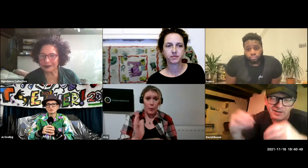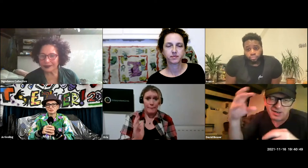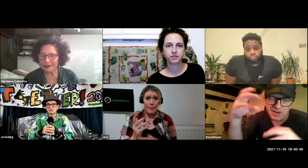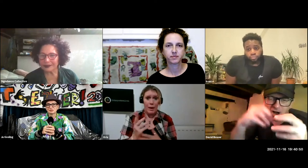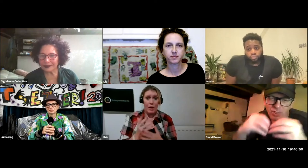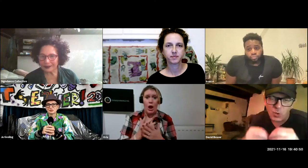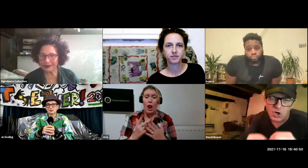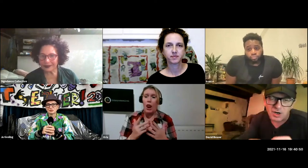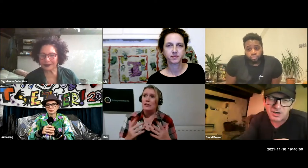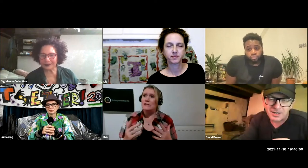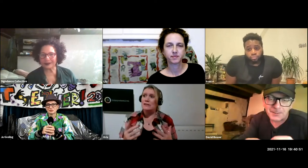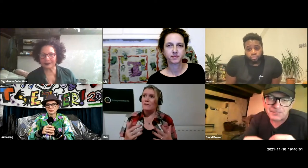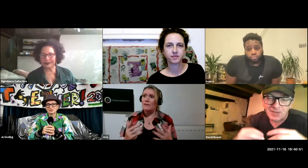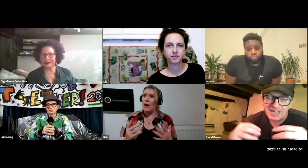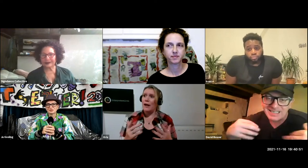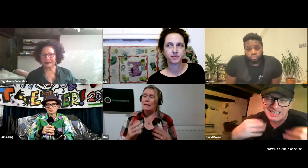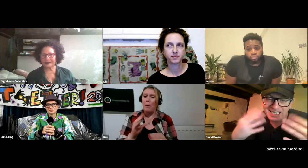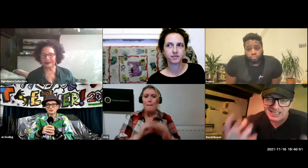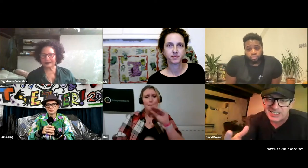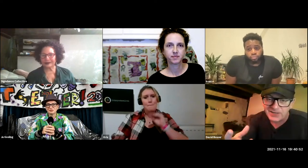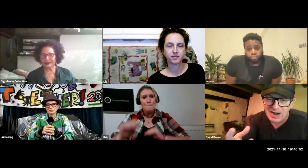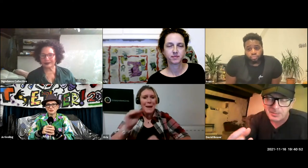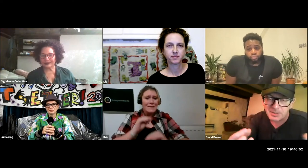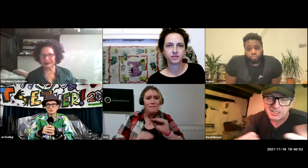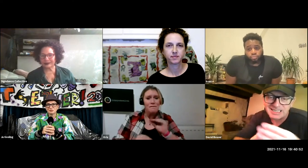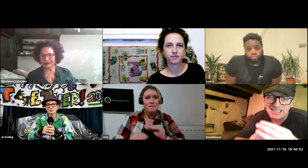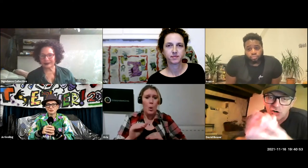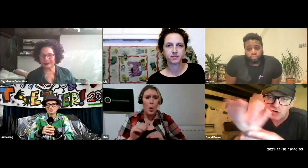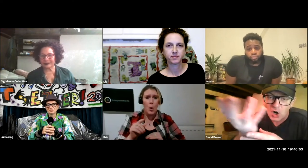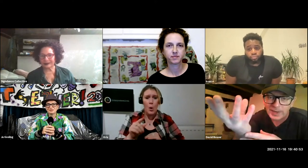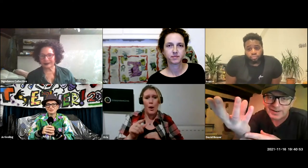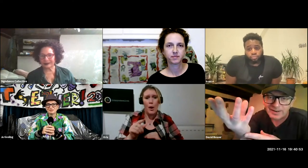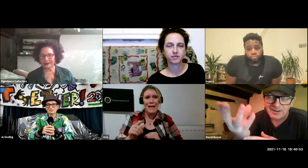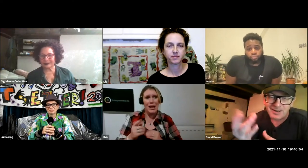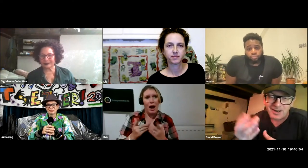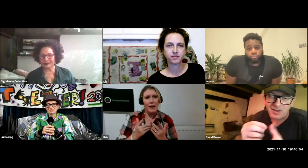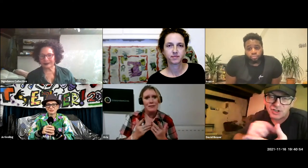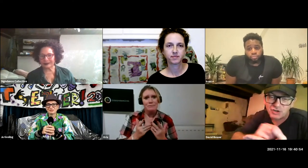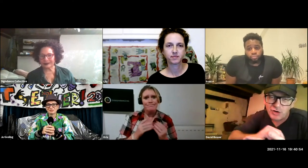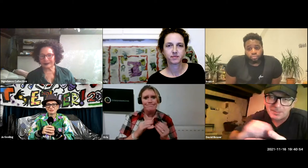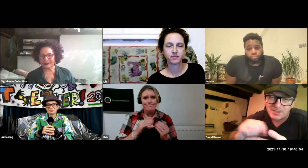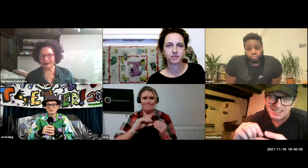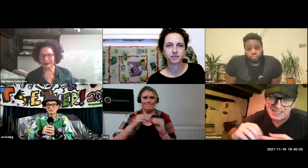for the outdoor shows. Fantastic, Janet Alexander is saying, really enjoyed seeing this